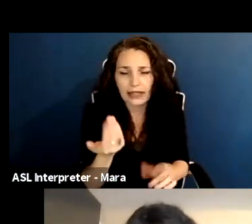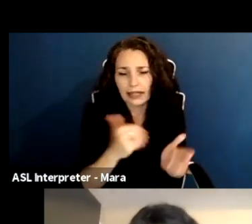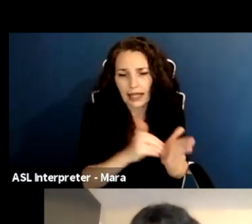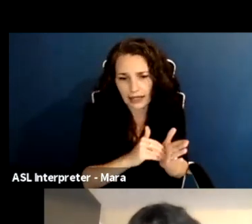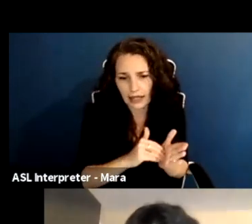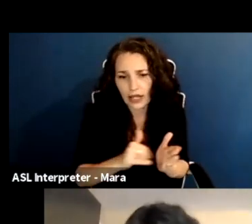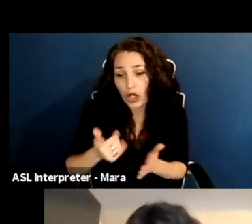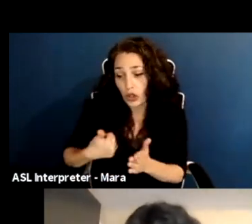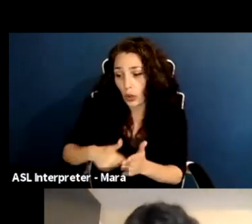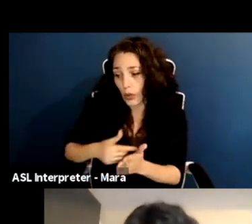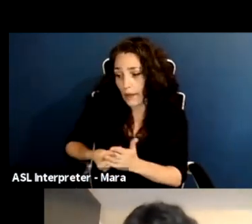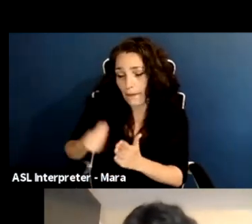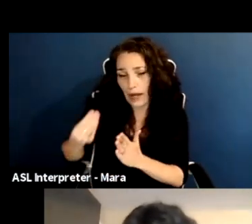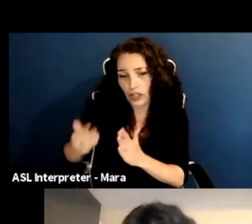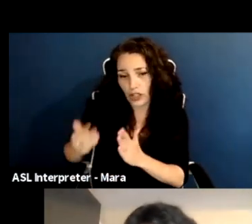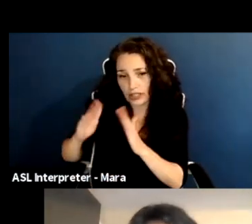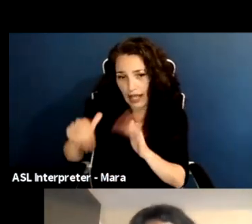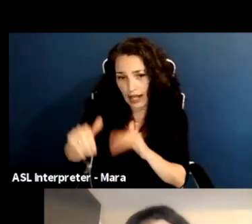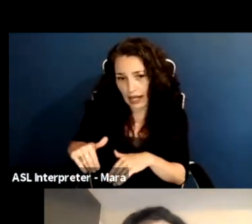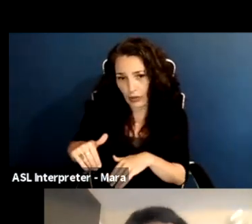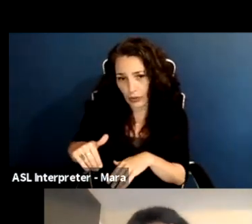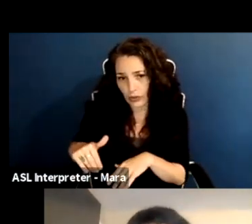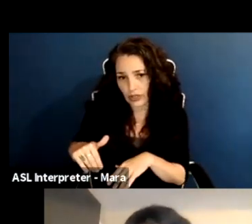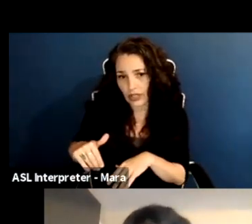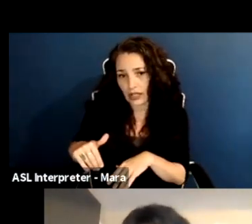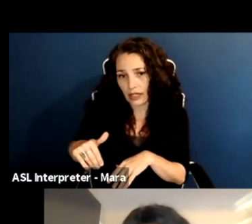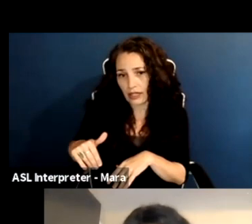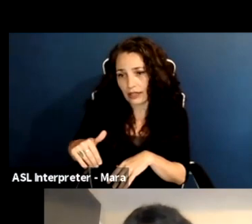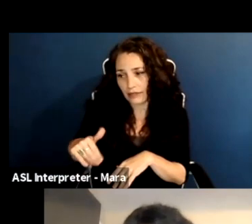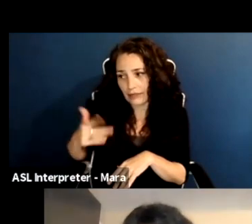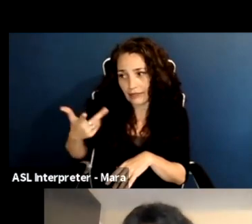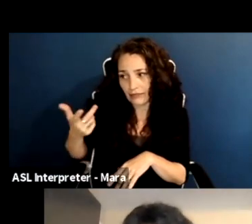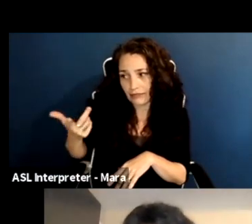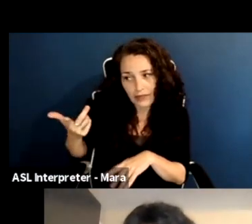No one could tell us we had to leave. We could invite whoever we wanted to have